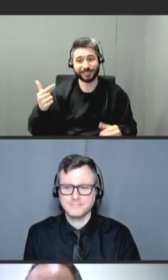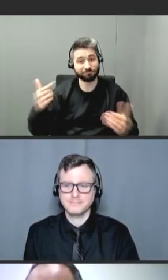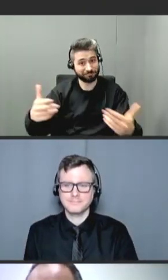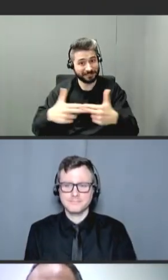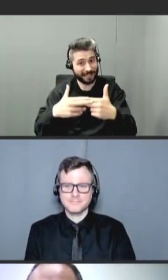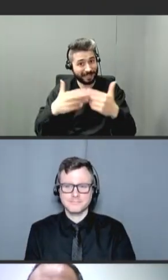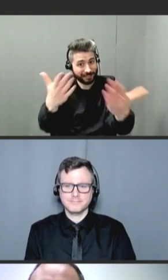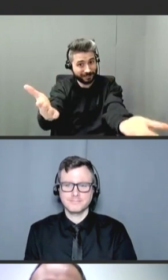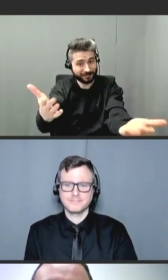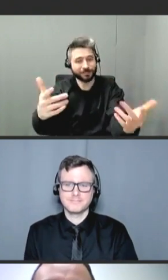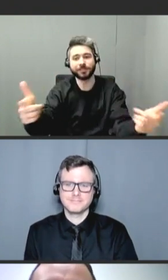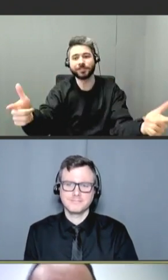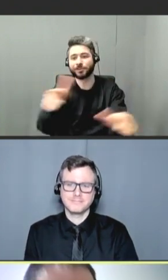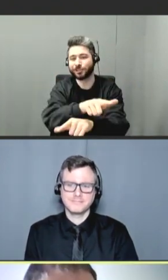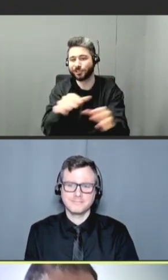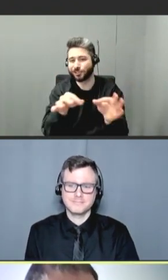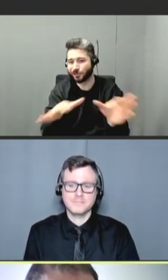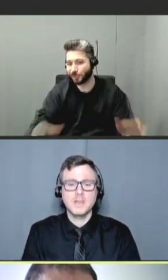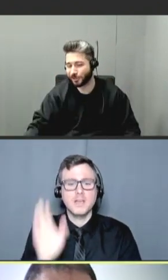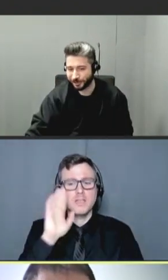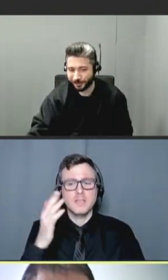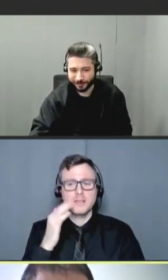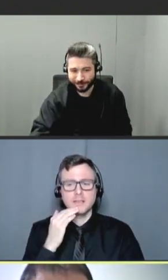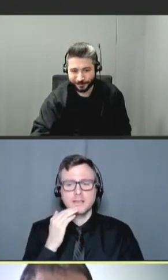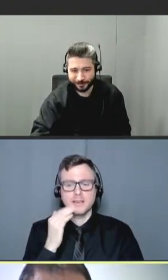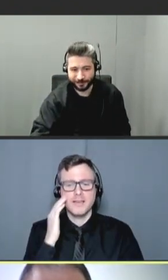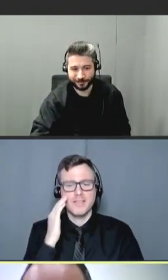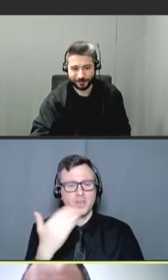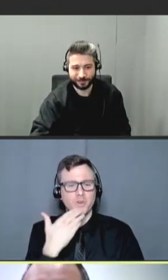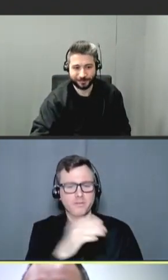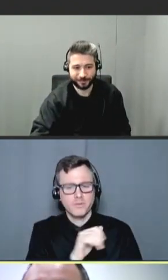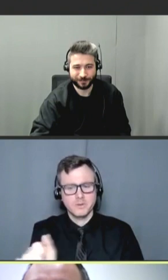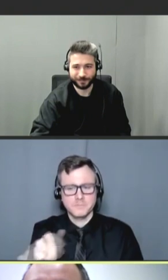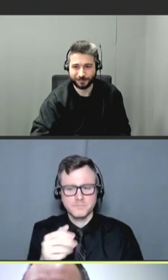Henry Ng: Thank you, everybody. My name is Henry Ng. My pronouns are he and